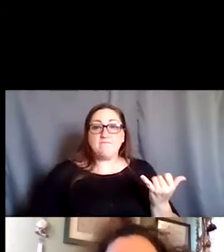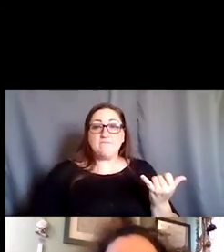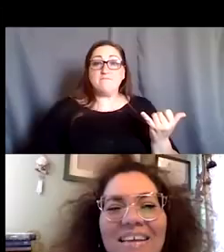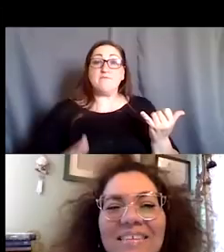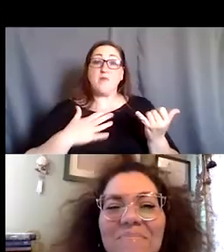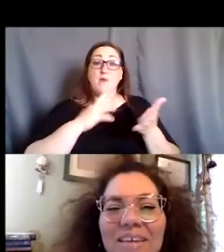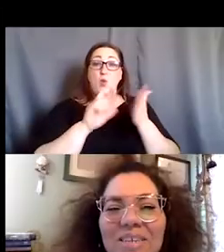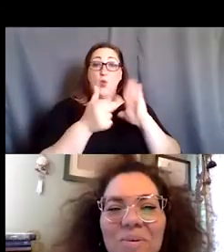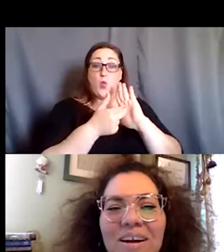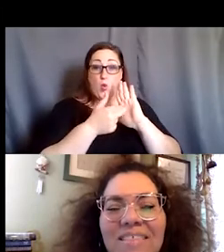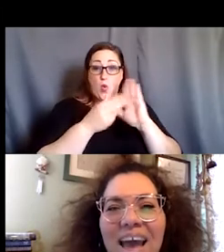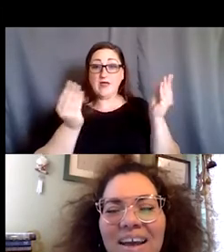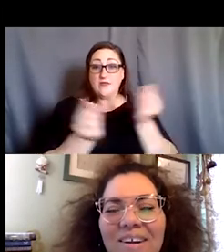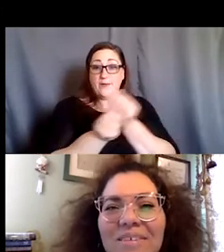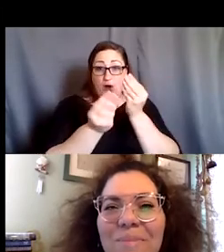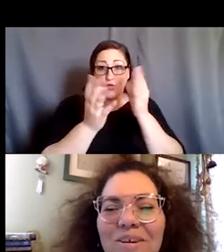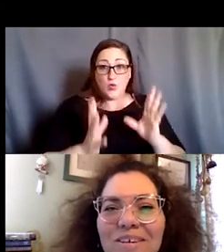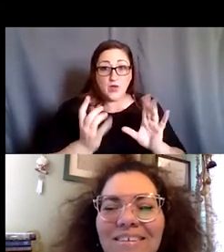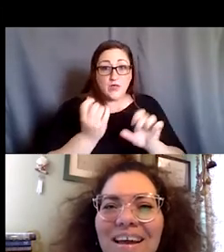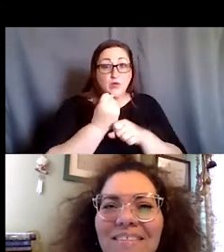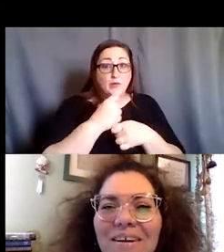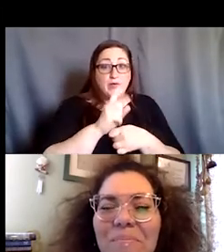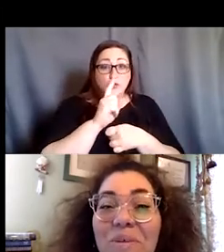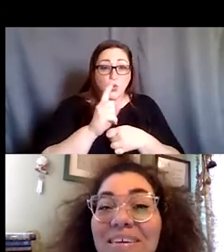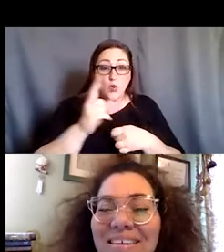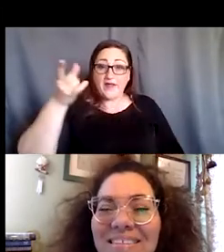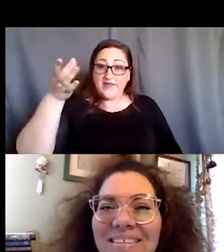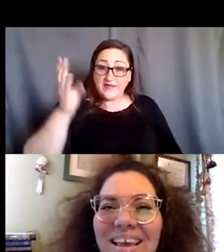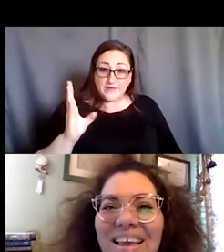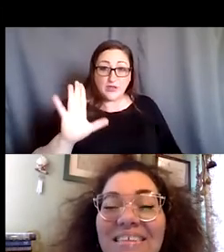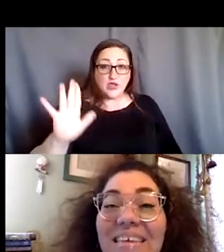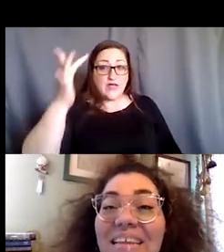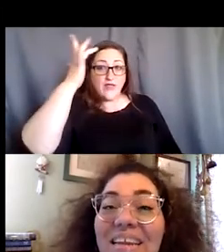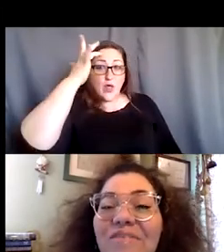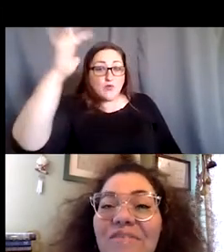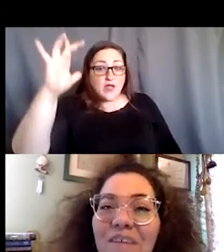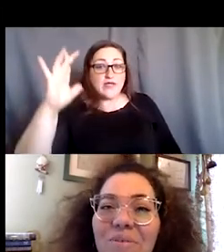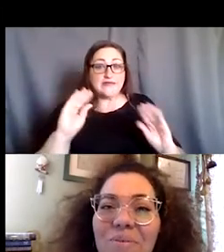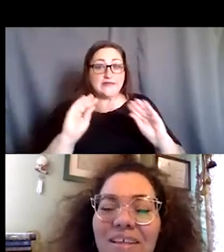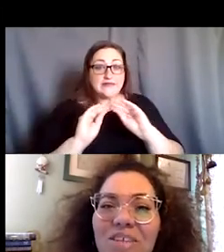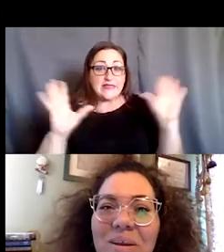sure that our speakers and their brilliance is clear for everyone that’s joining us,